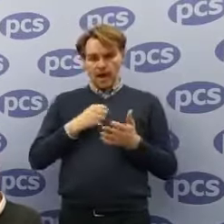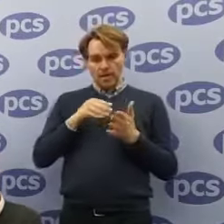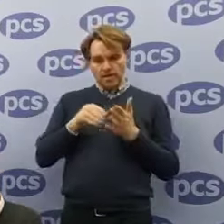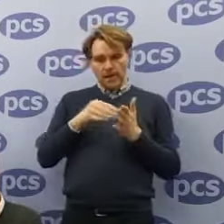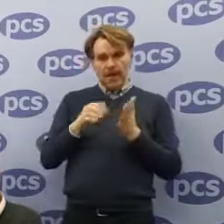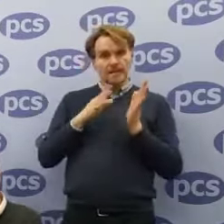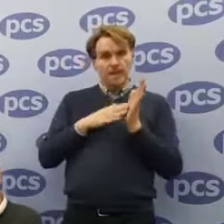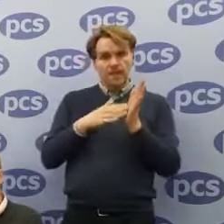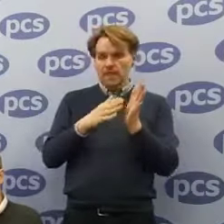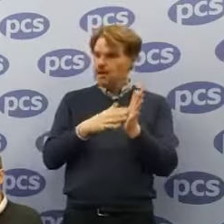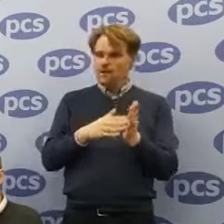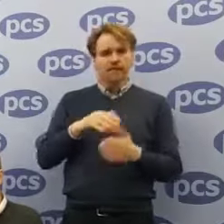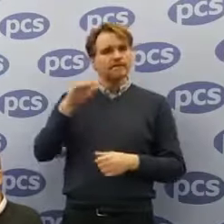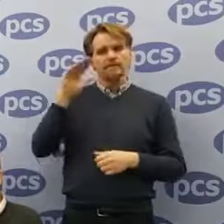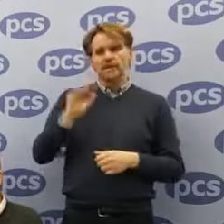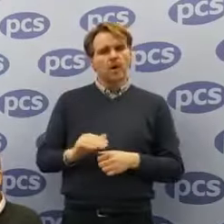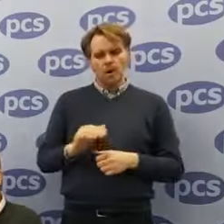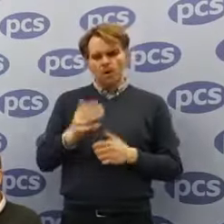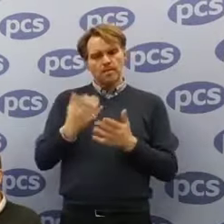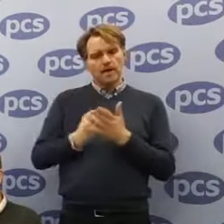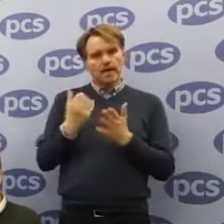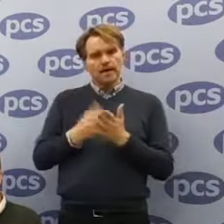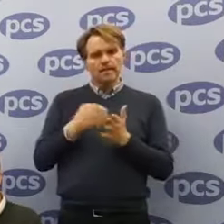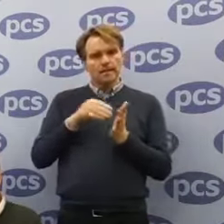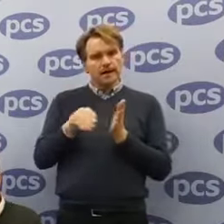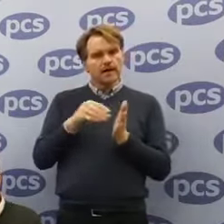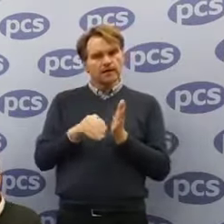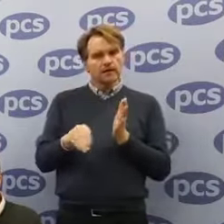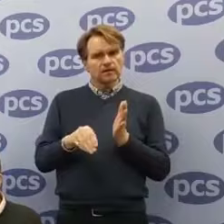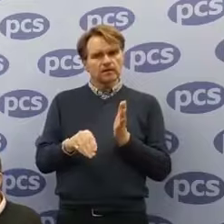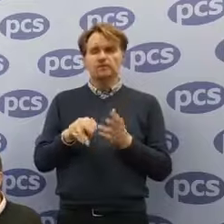the trade union movement and what we're trying to say here is that we're